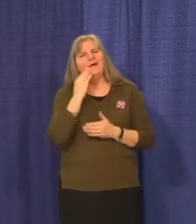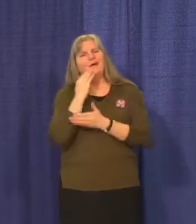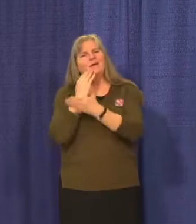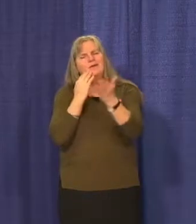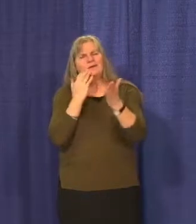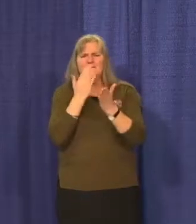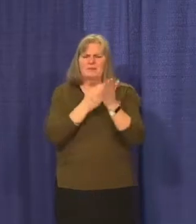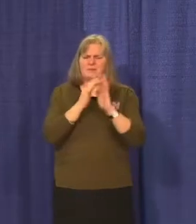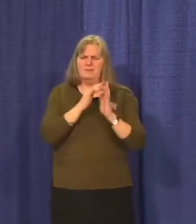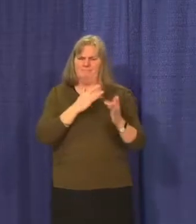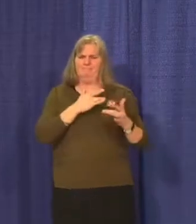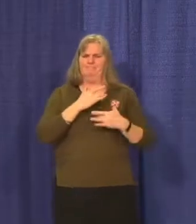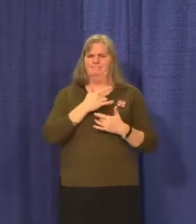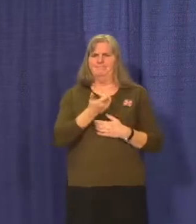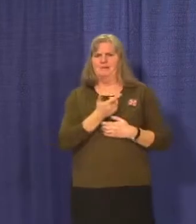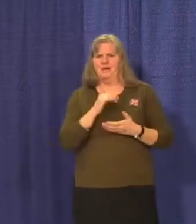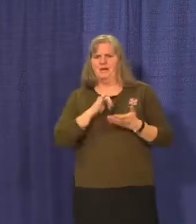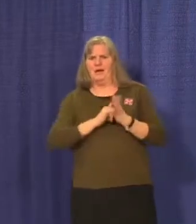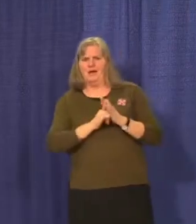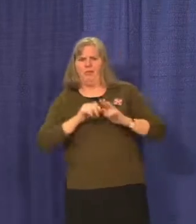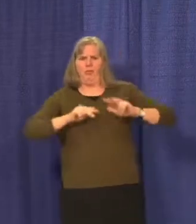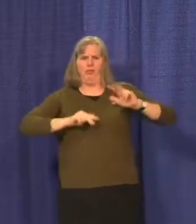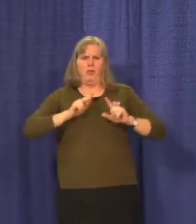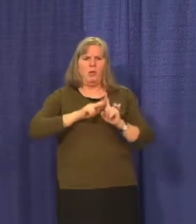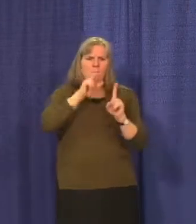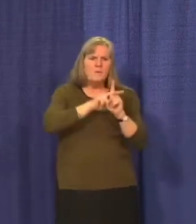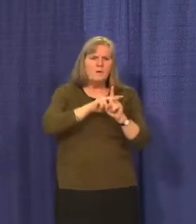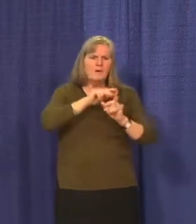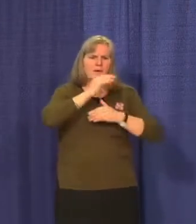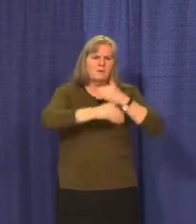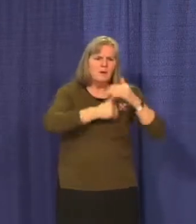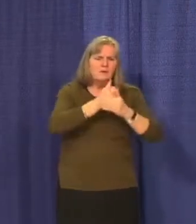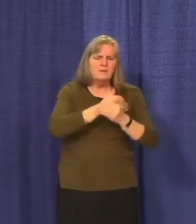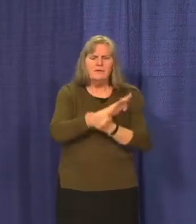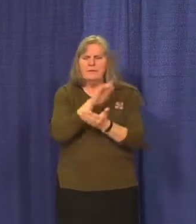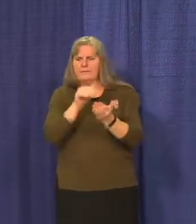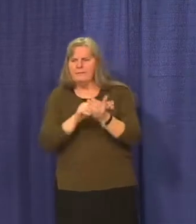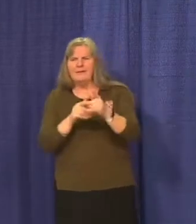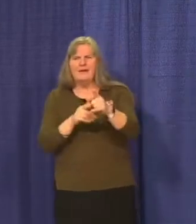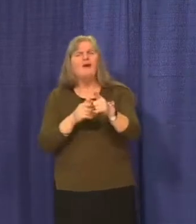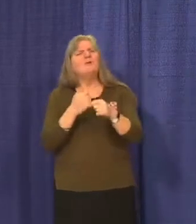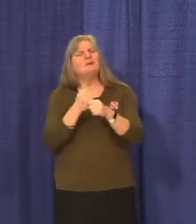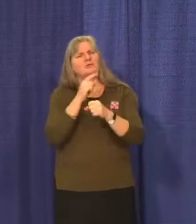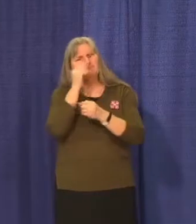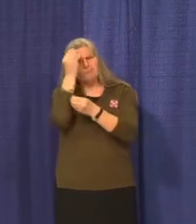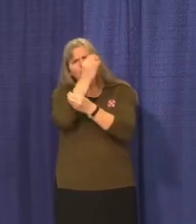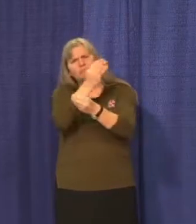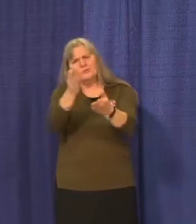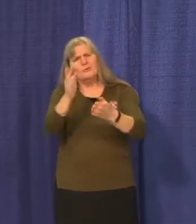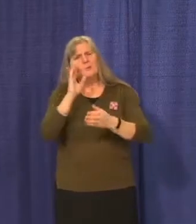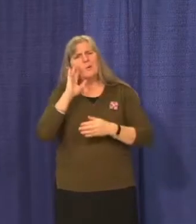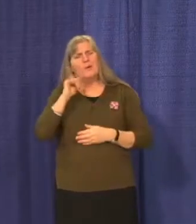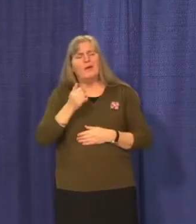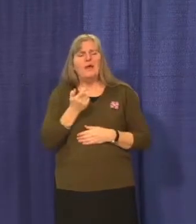I know there have been some concerns raised about the booking systems, and our clinics. I want to assure you that while